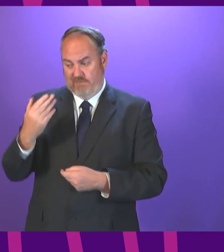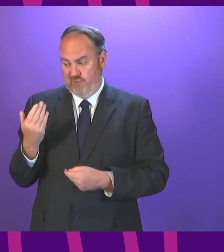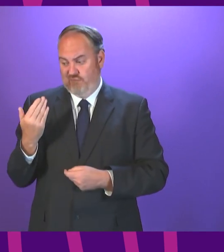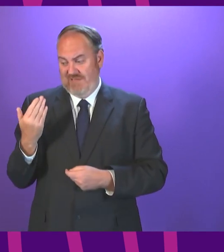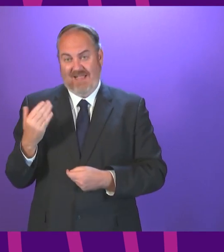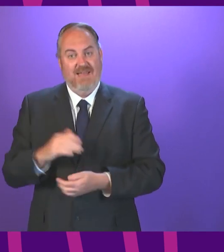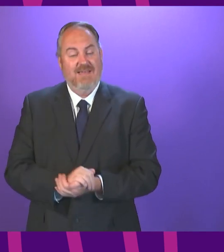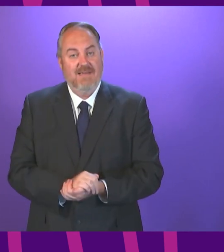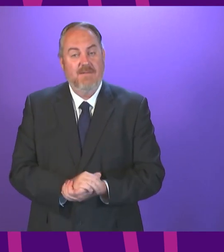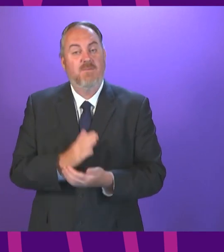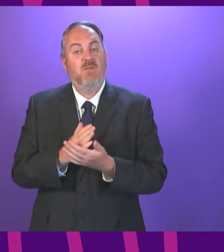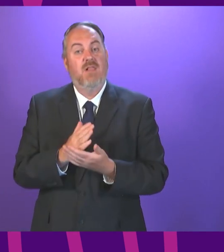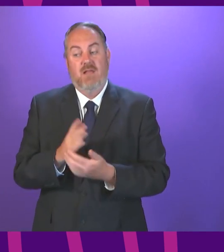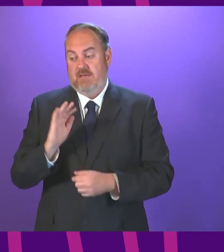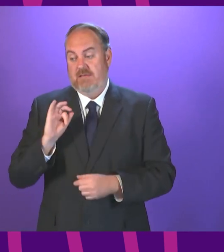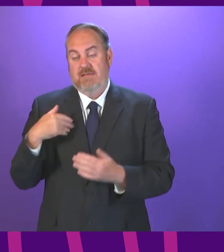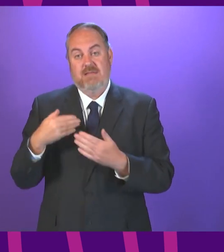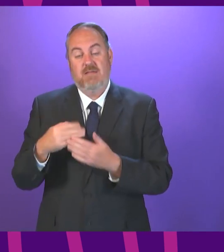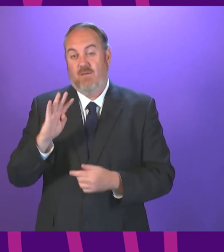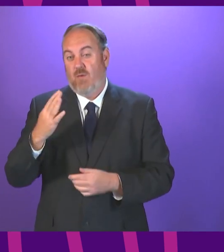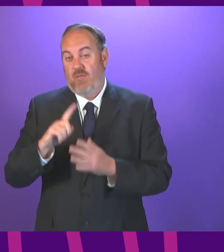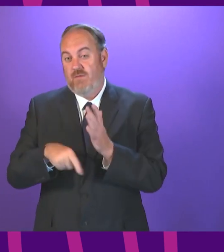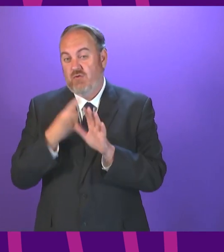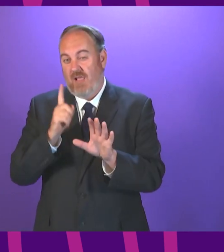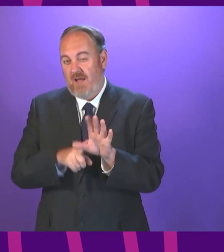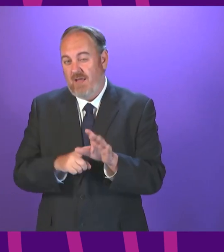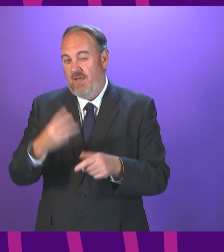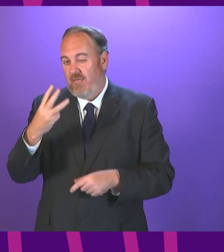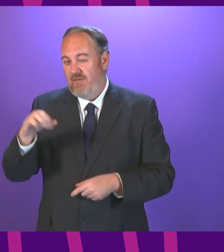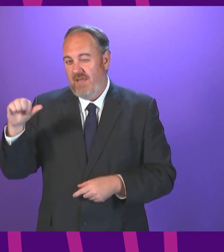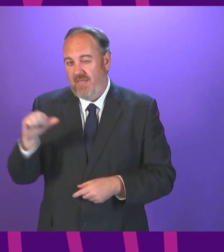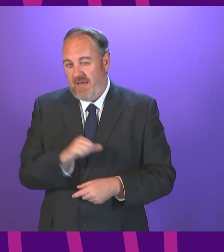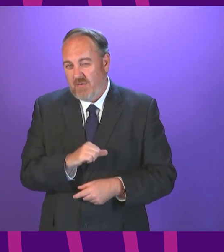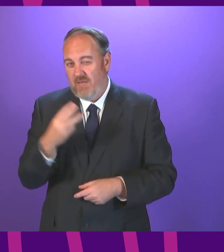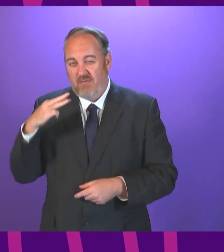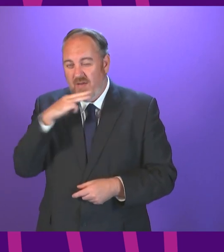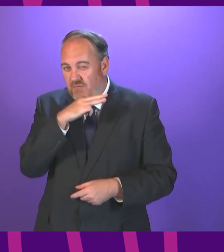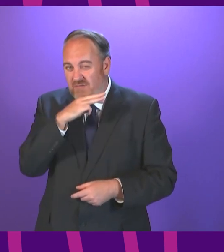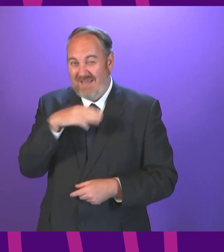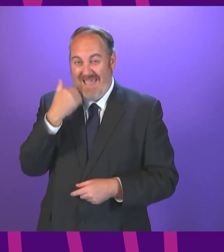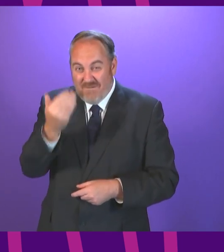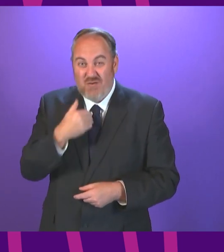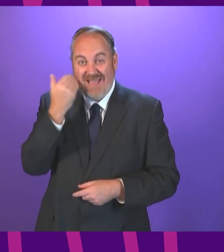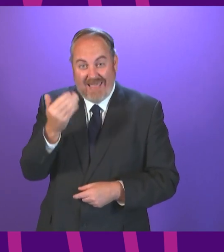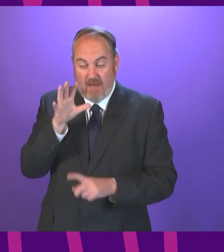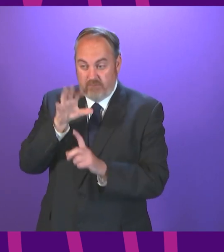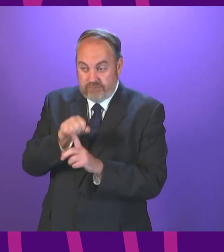In the week to 4 July, an average of 3,300 positive cases a day were recorded;